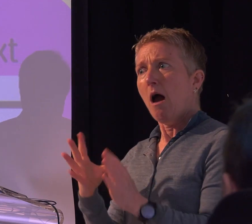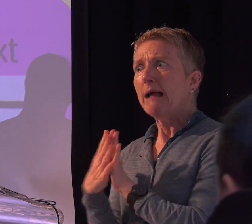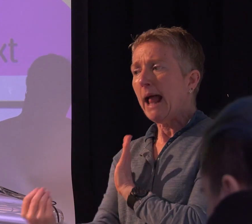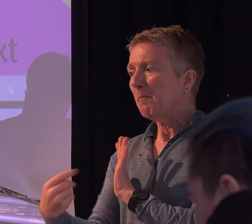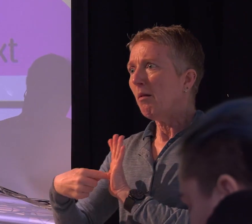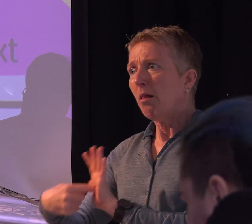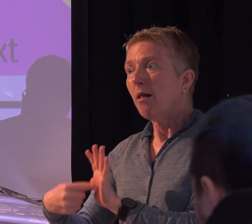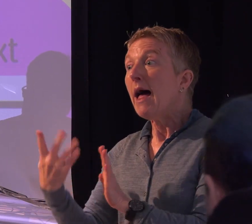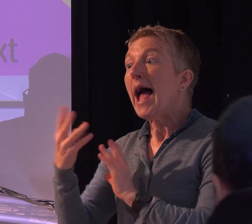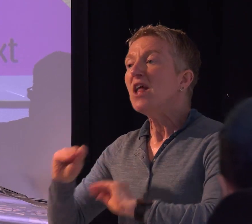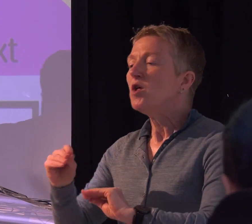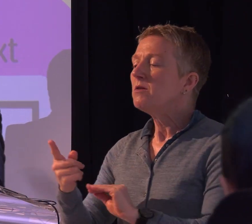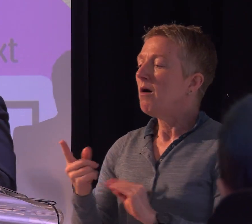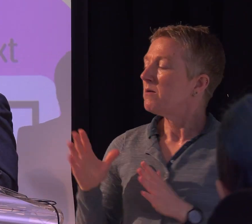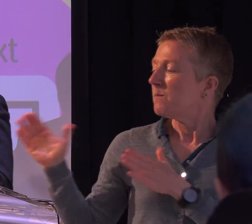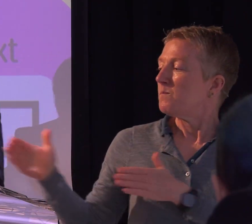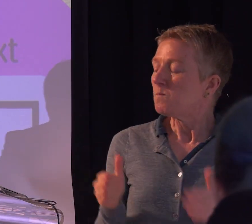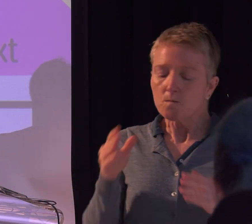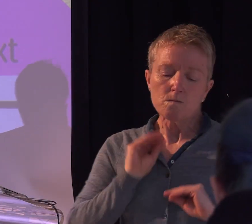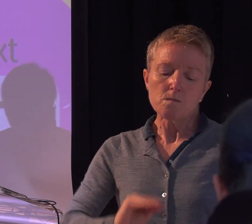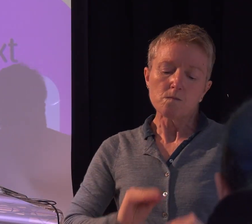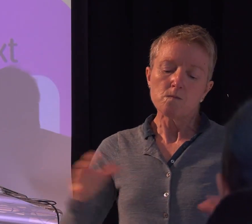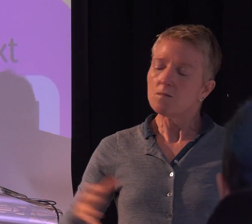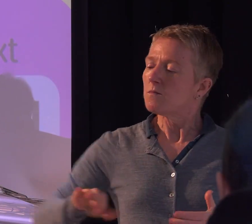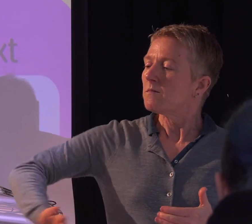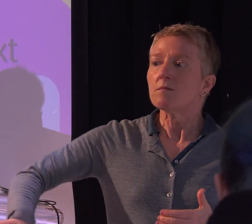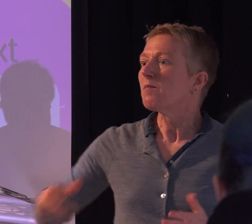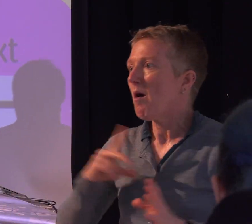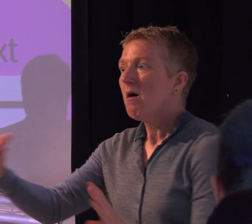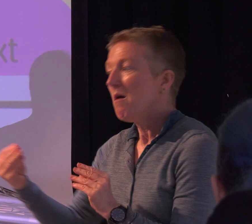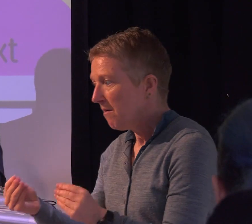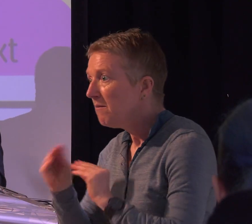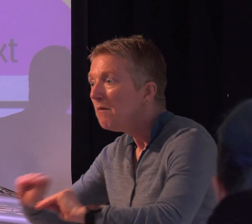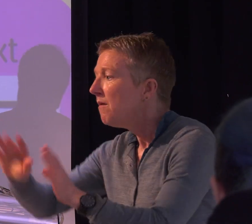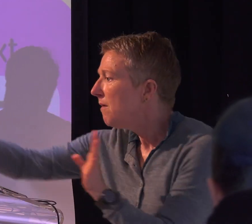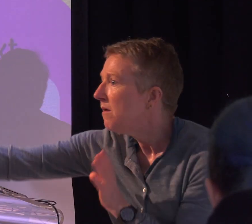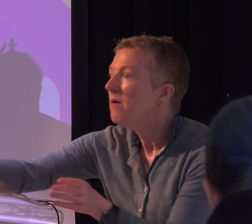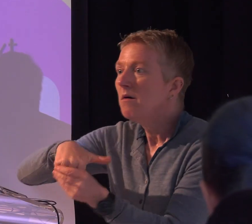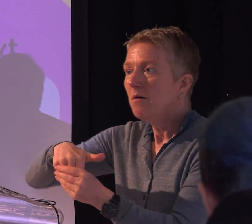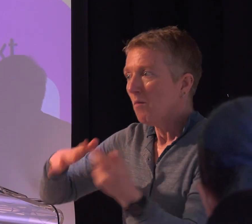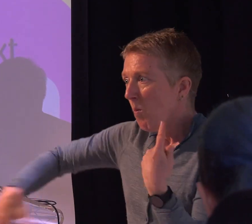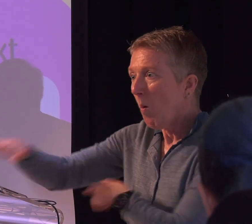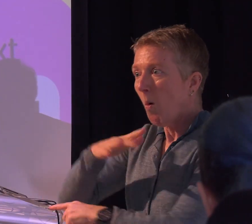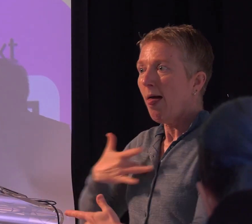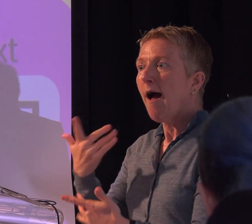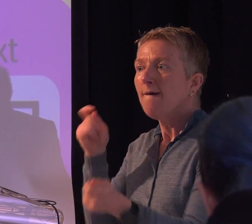not as an exclusive tool, but also an inclusive tool that transforms everybody in our community.